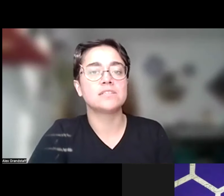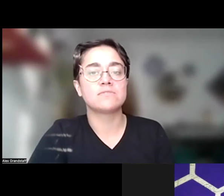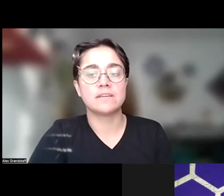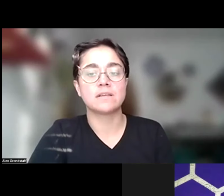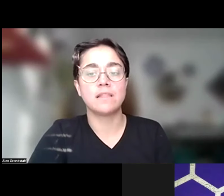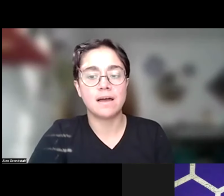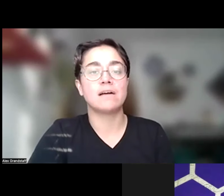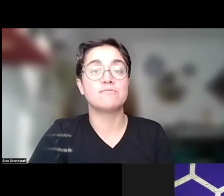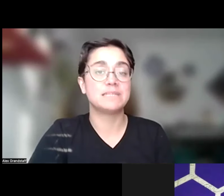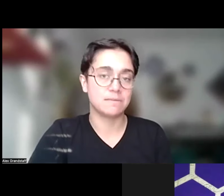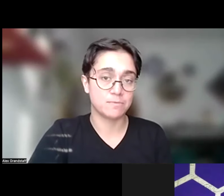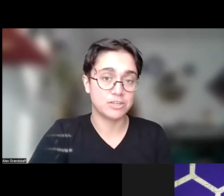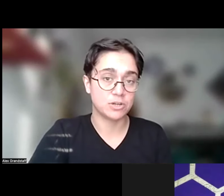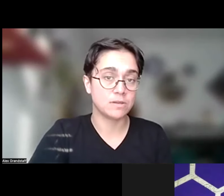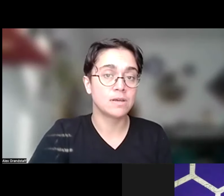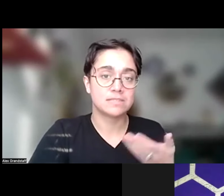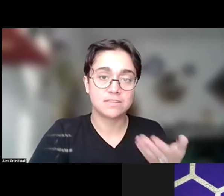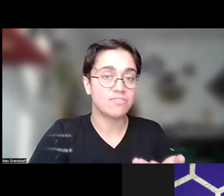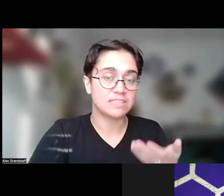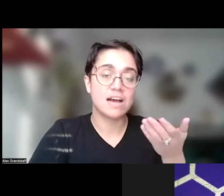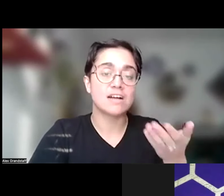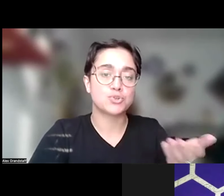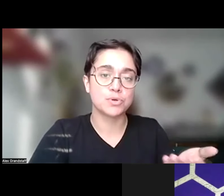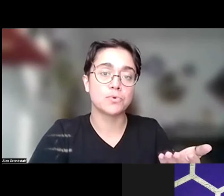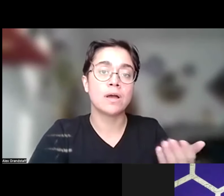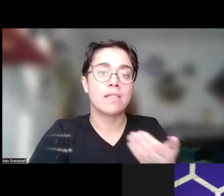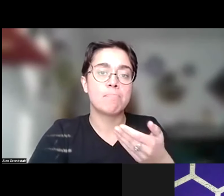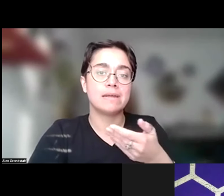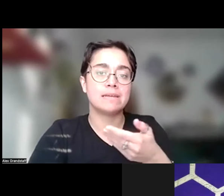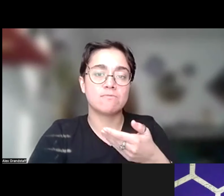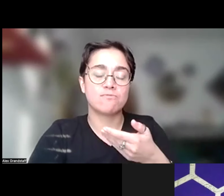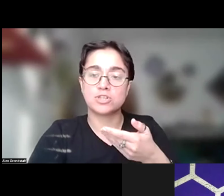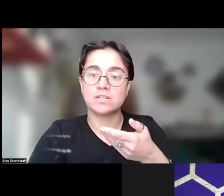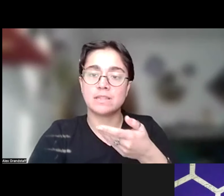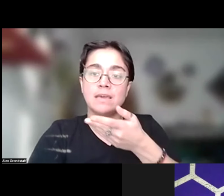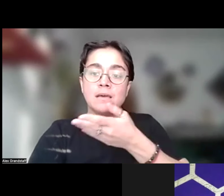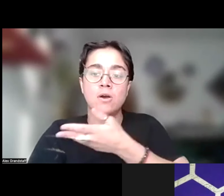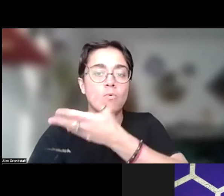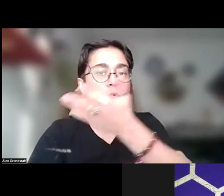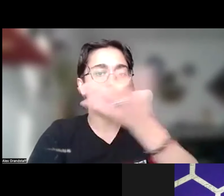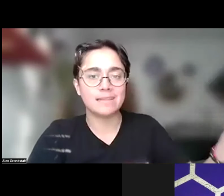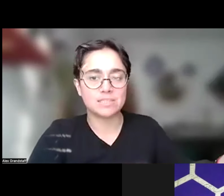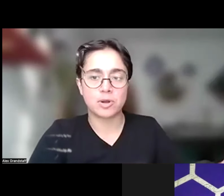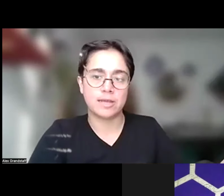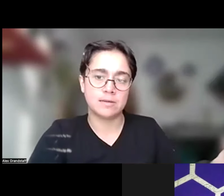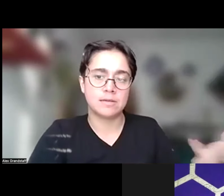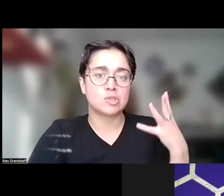trans rights. All of those communities face a lot of miscommunication.